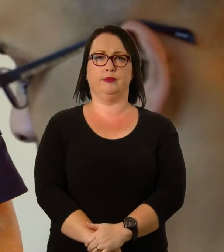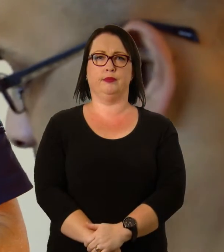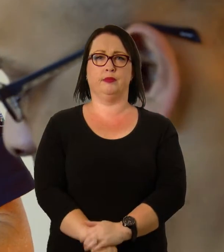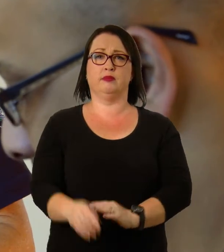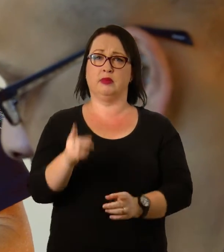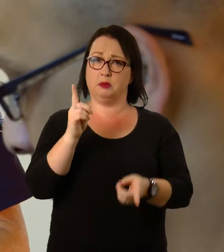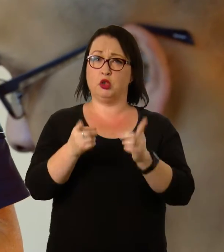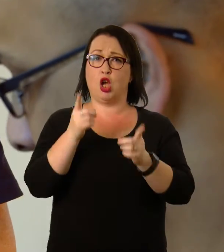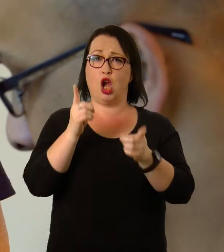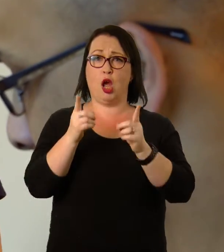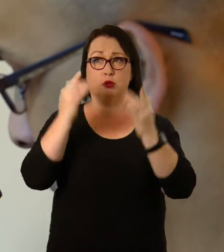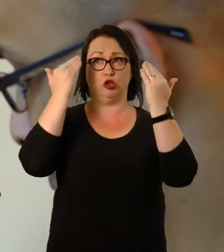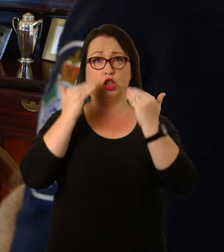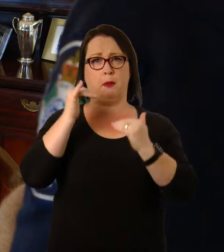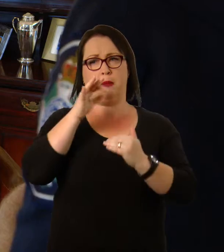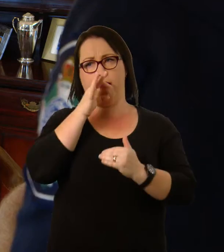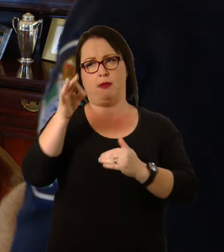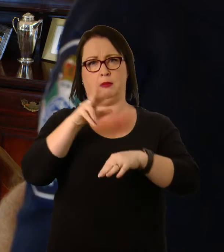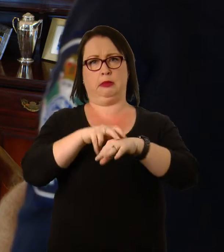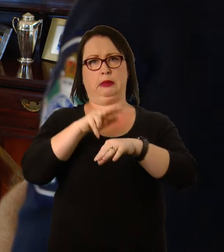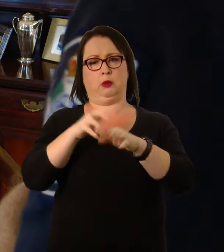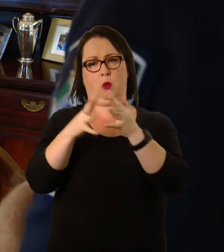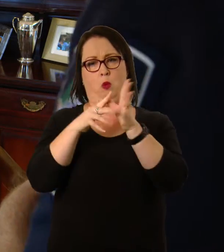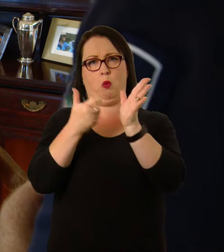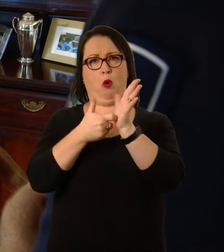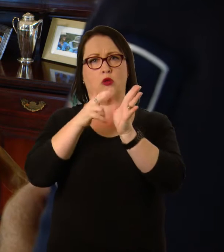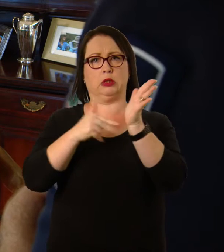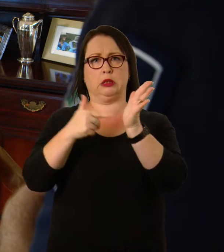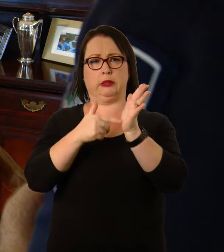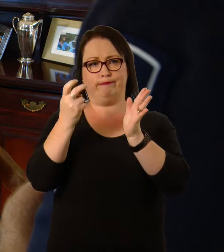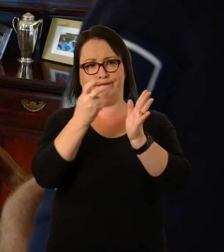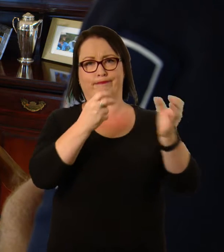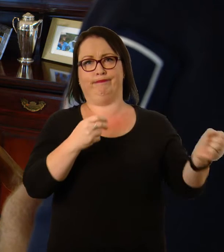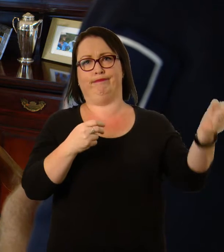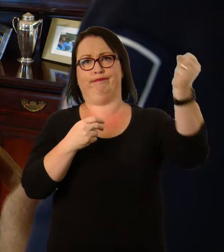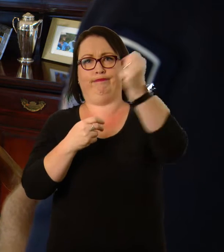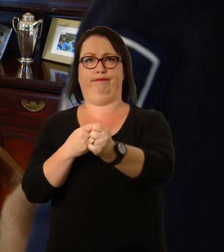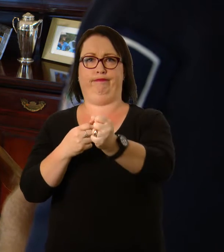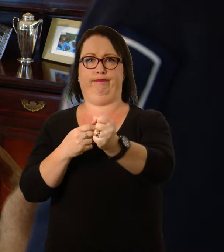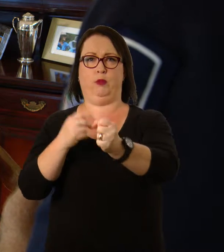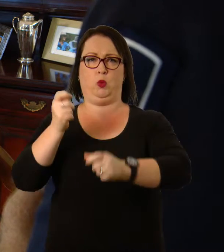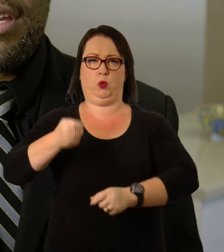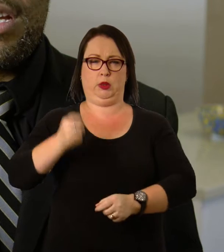In some cases a magistrate may issue a warrant for Police to take you into custody and bring you to court.